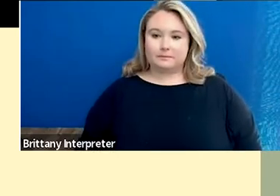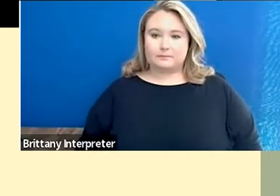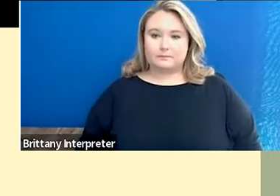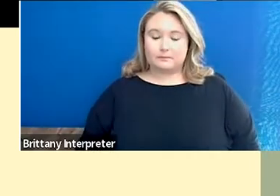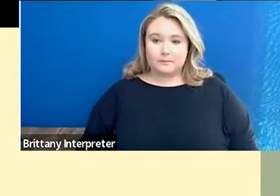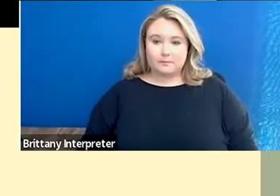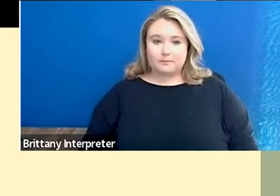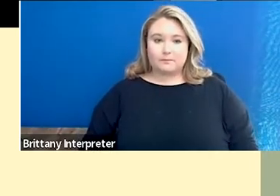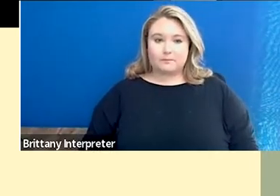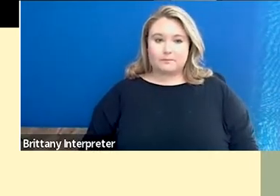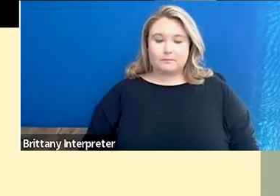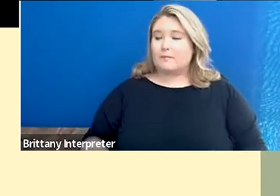[Debbie] Thank you so much, Beyssa.